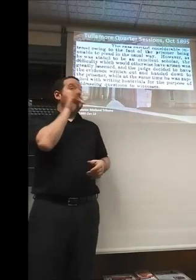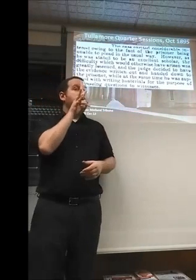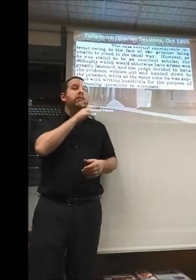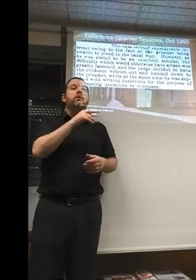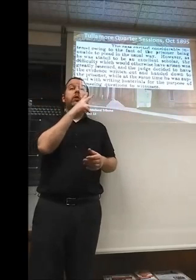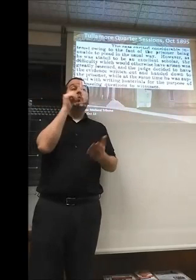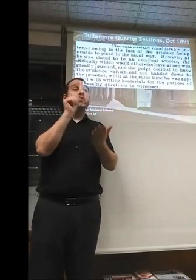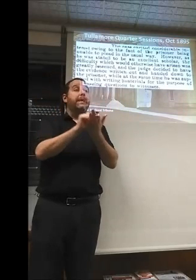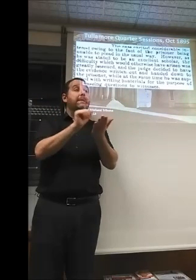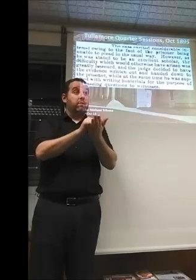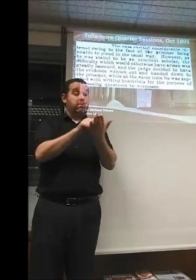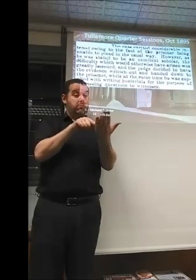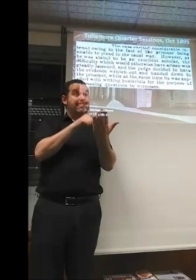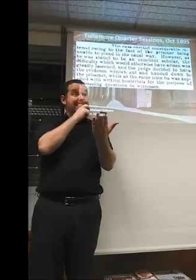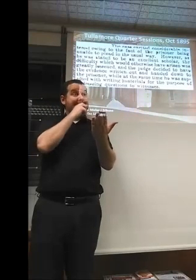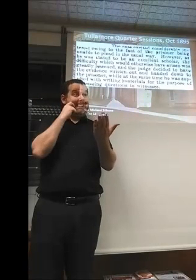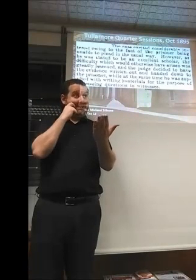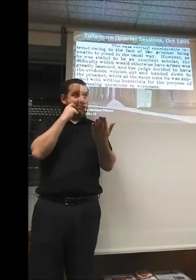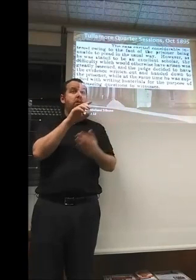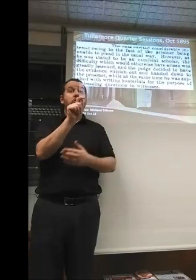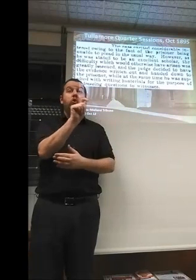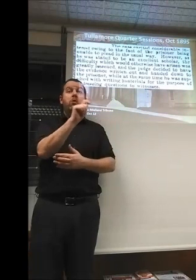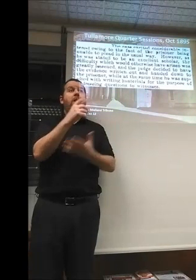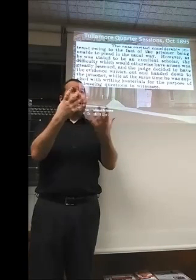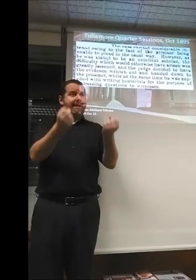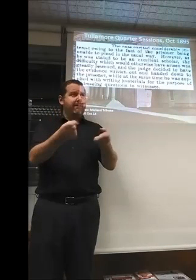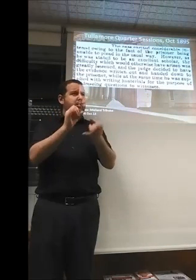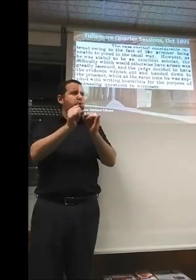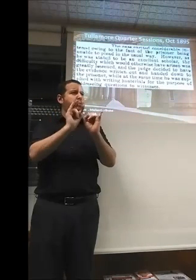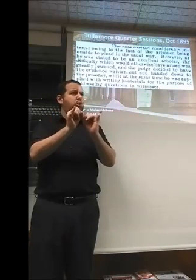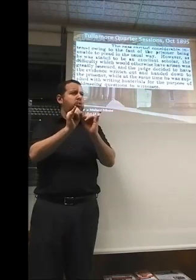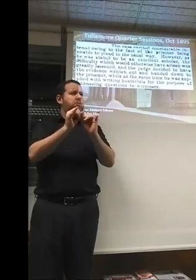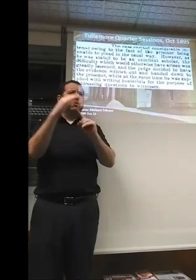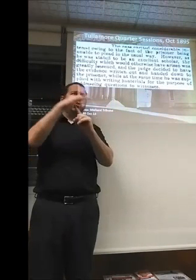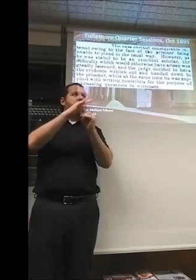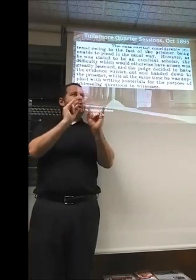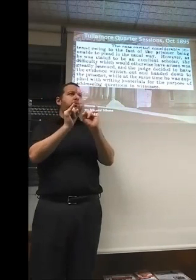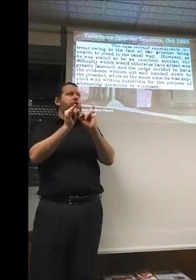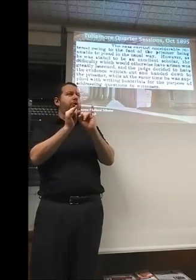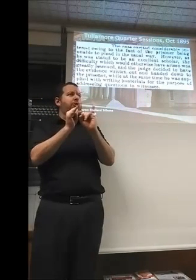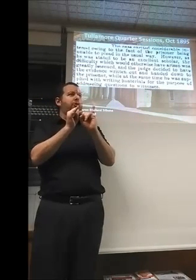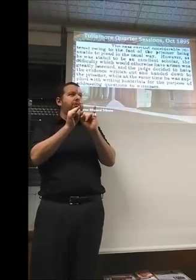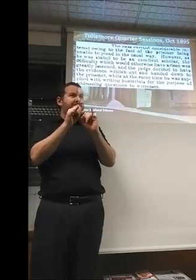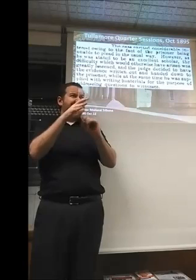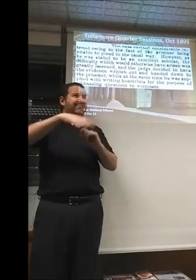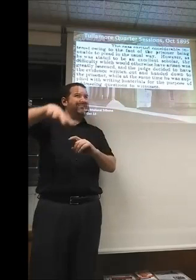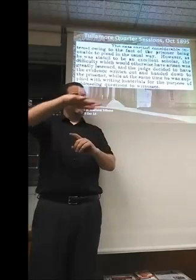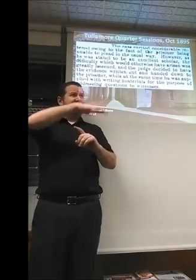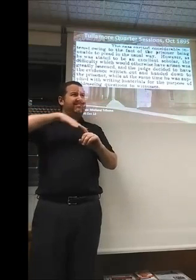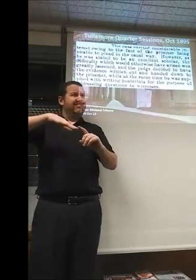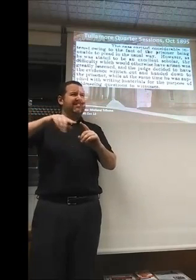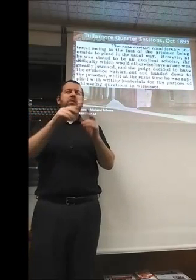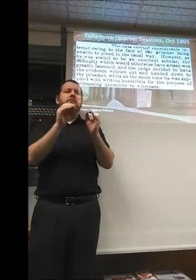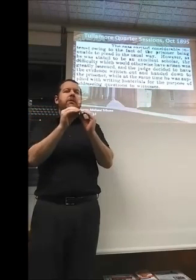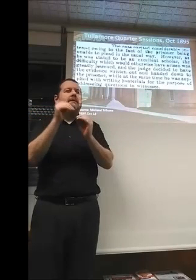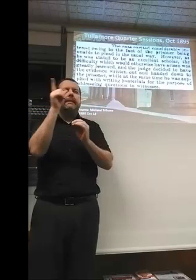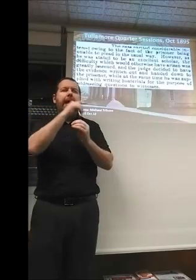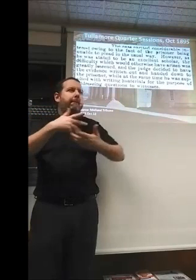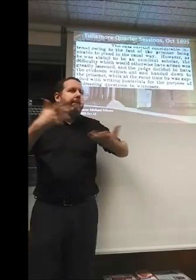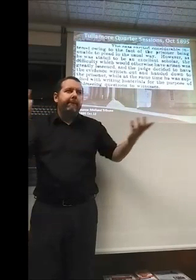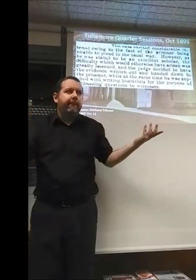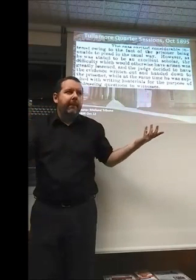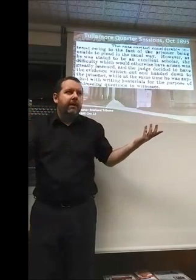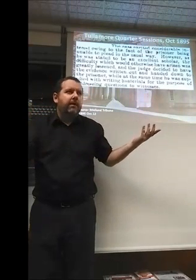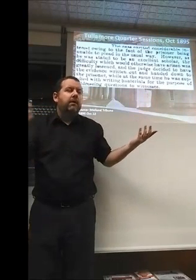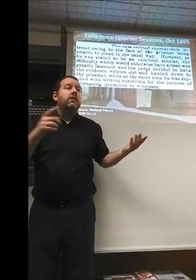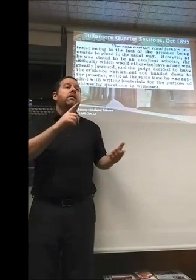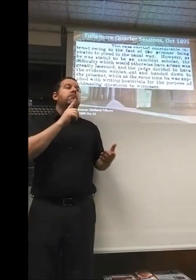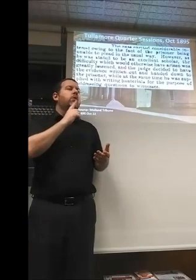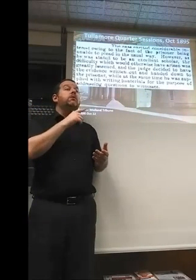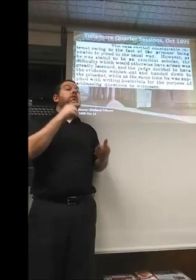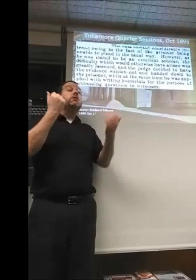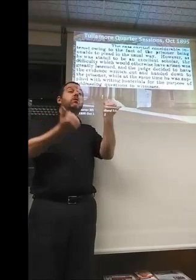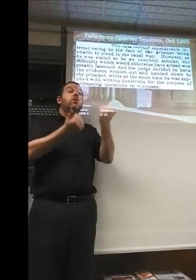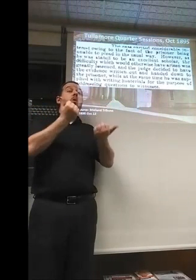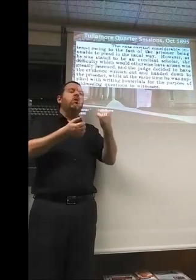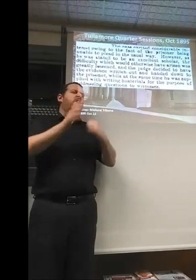So this is from the newspaper from a case in 1912 so just before 1912 Joseph Walsh actually